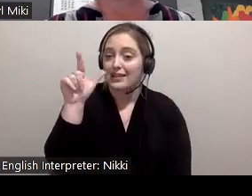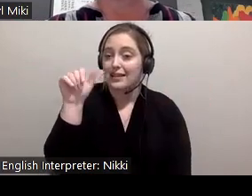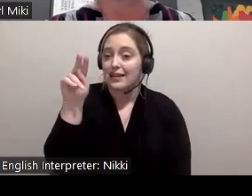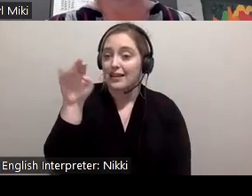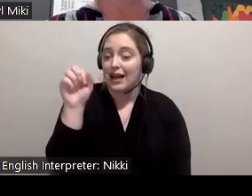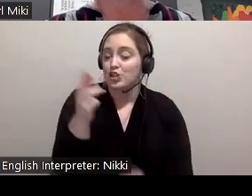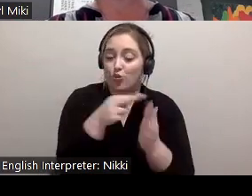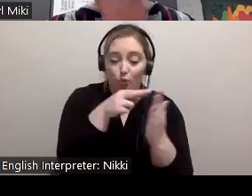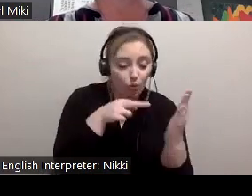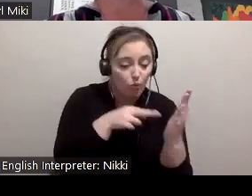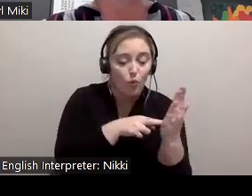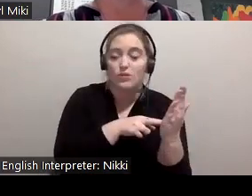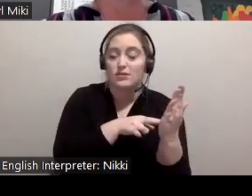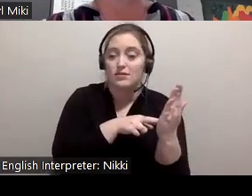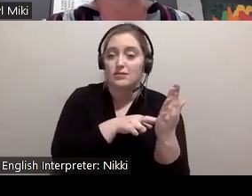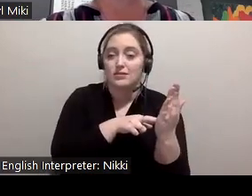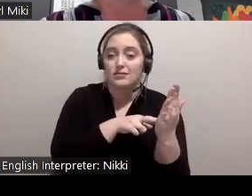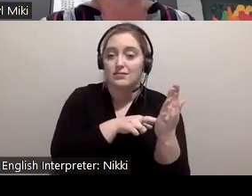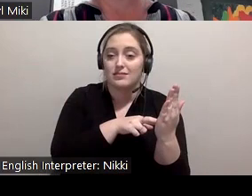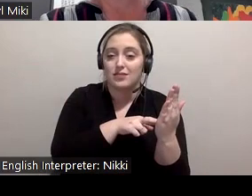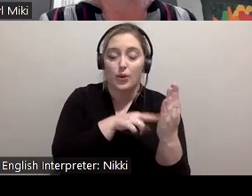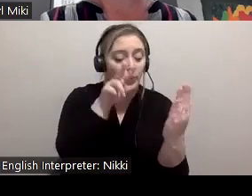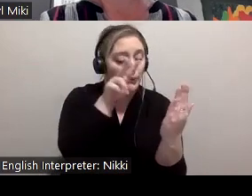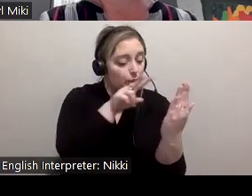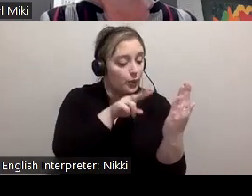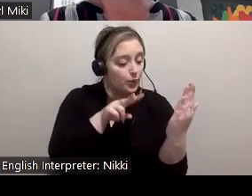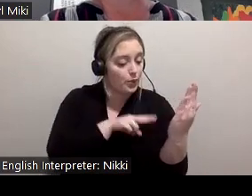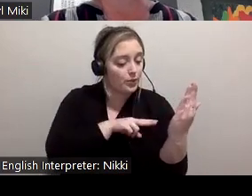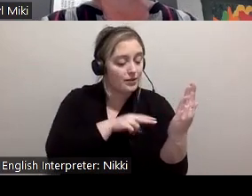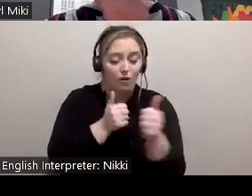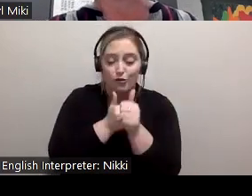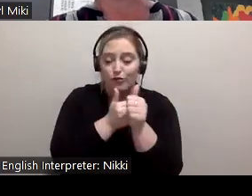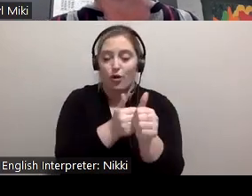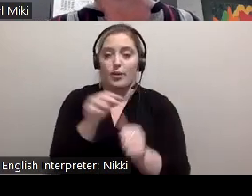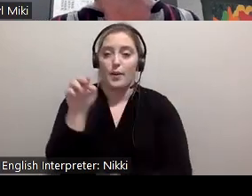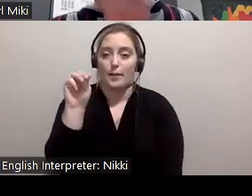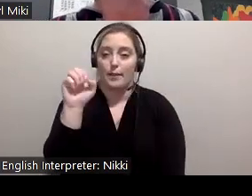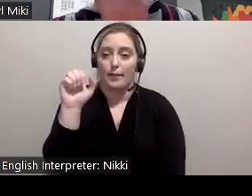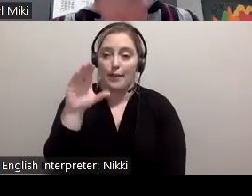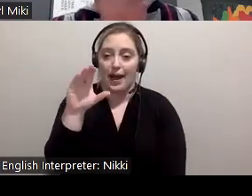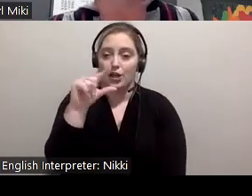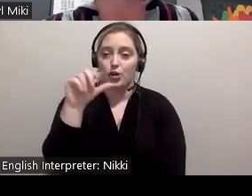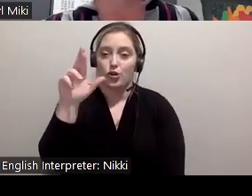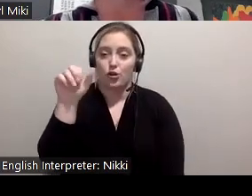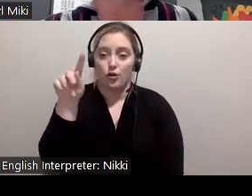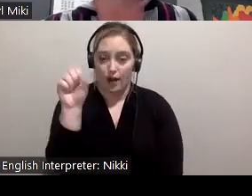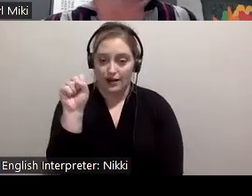regulations for for MAC grants as a whole. And so the general